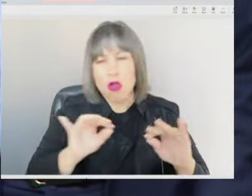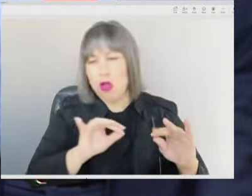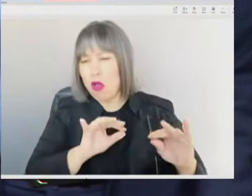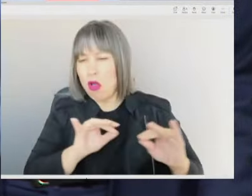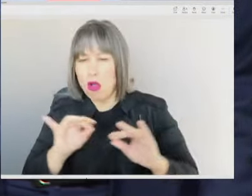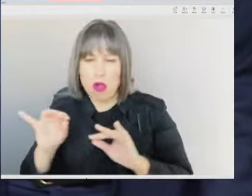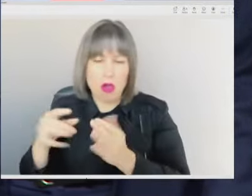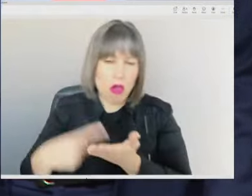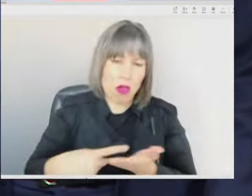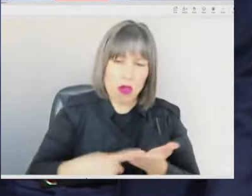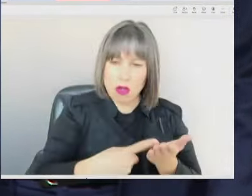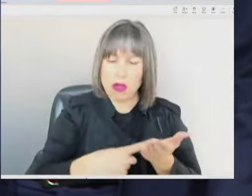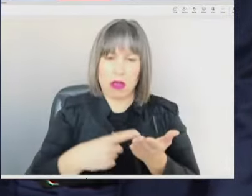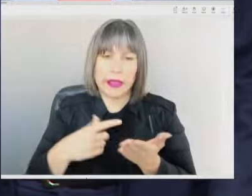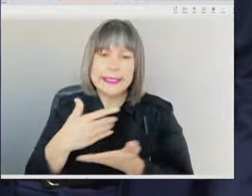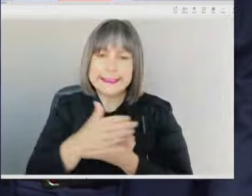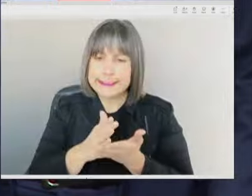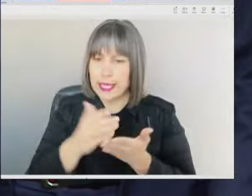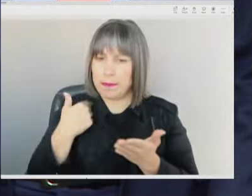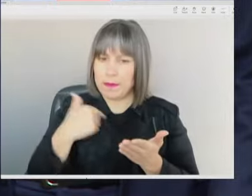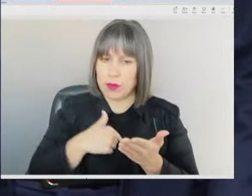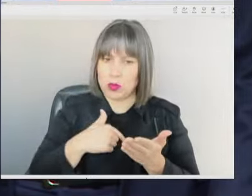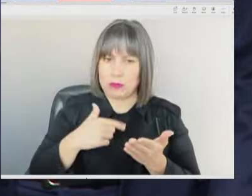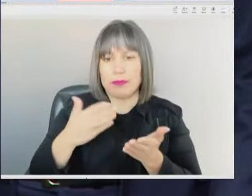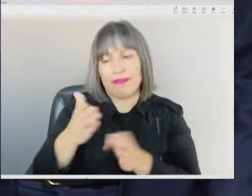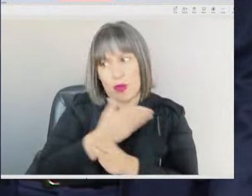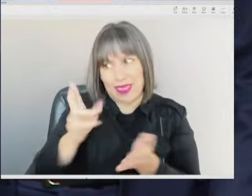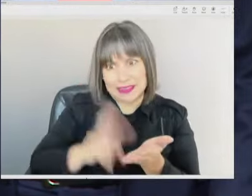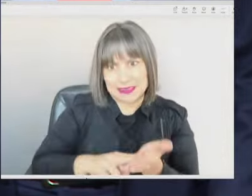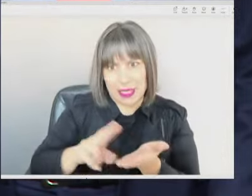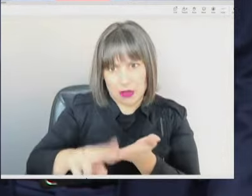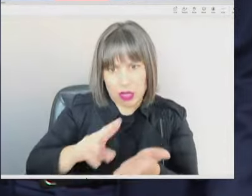we kind of got ahead and said -- before they signed contracts they were already negotiating,